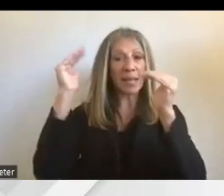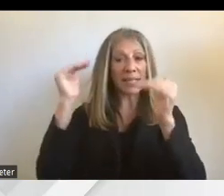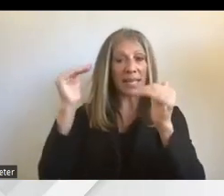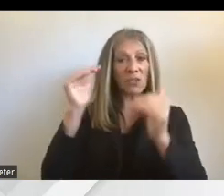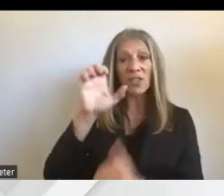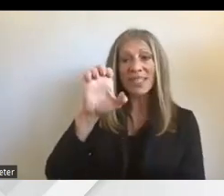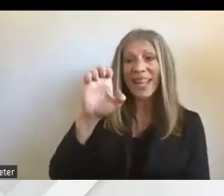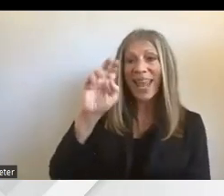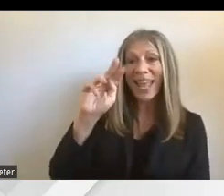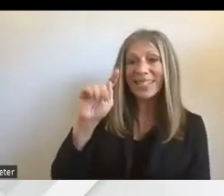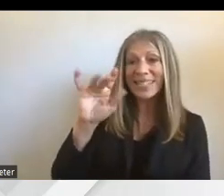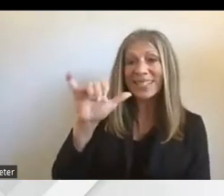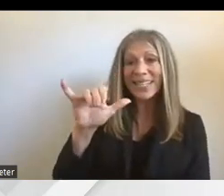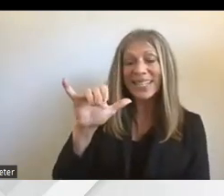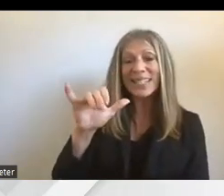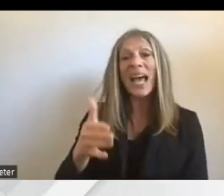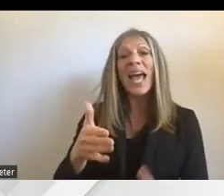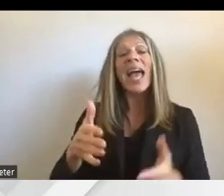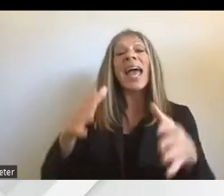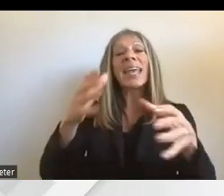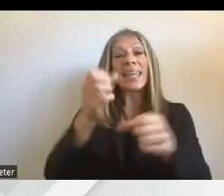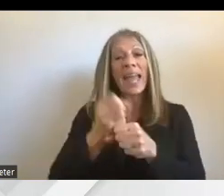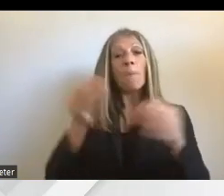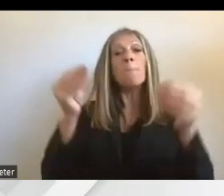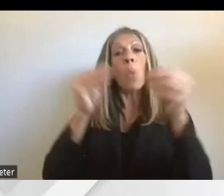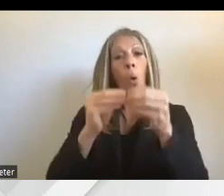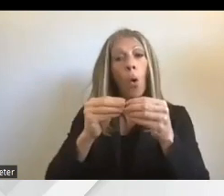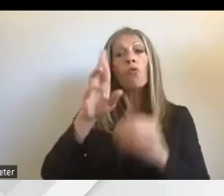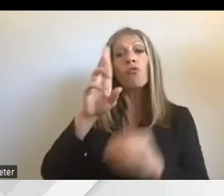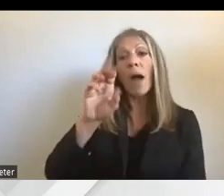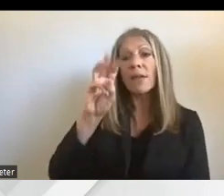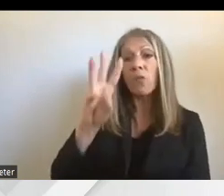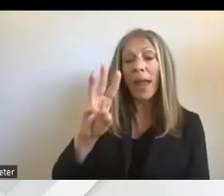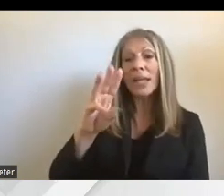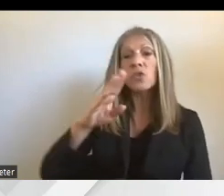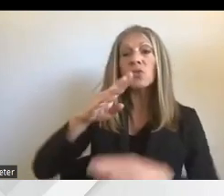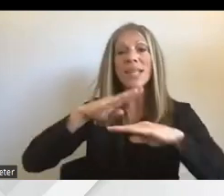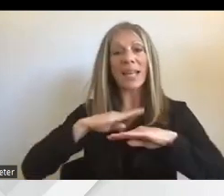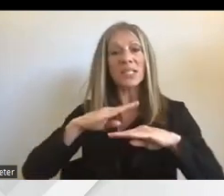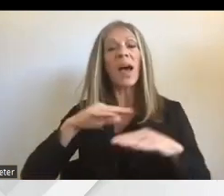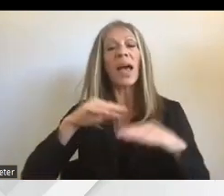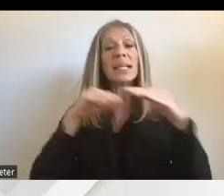entities acquire additional right-of-way to meet accessibility requirements.